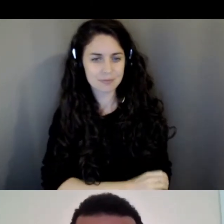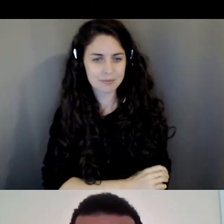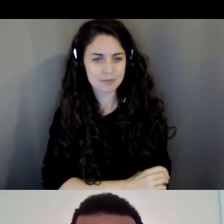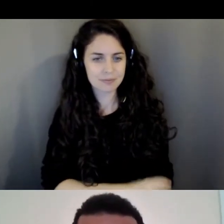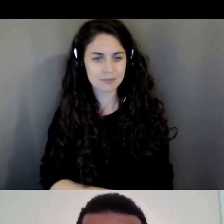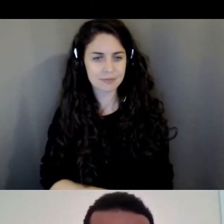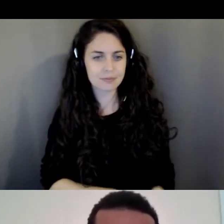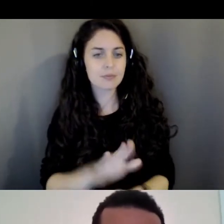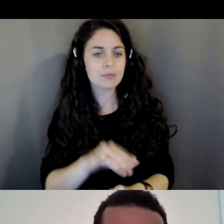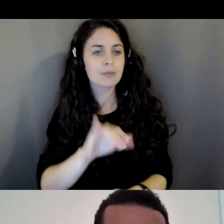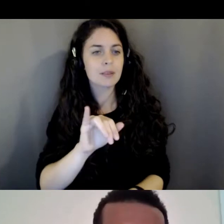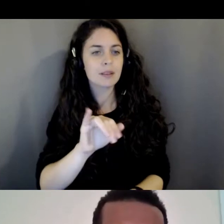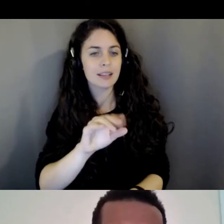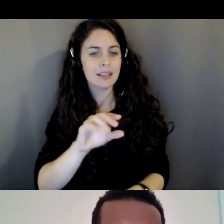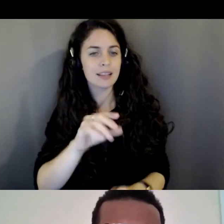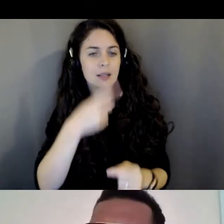Can you turn your sound on first, though?